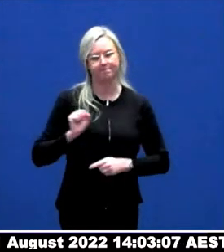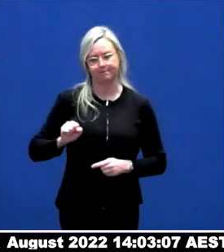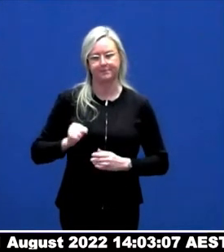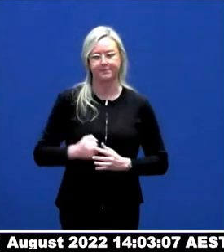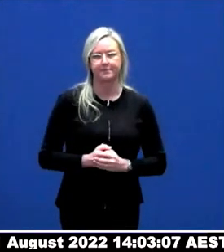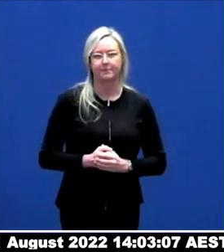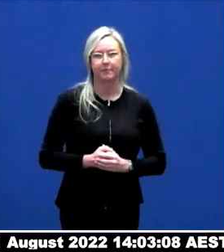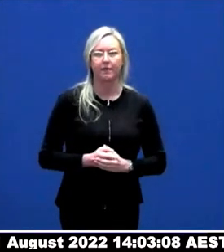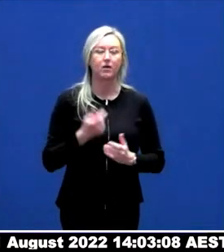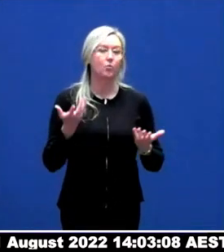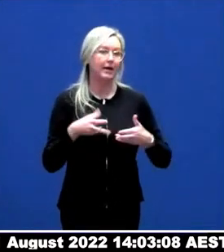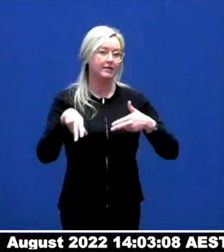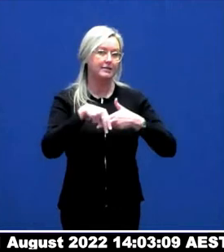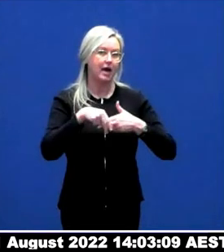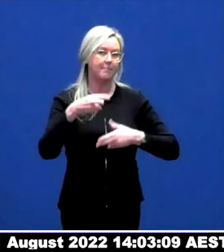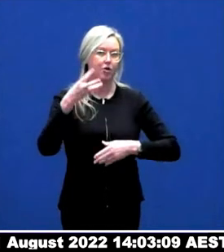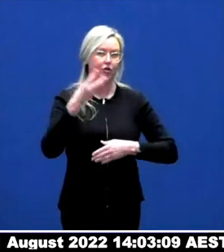And that's at tab 13A.